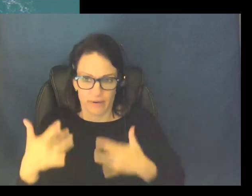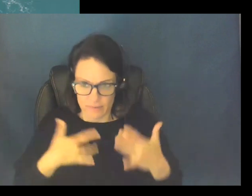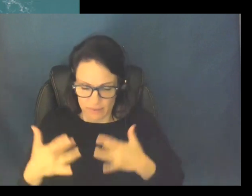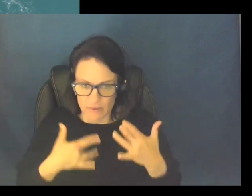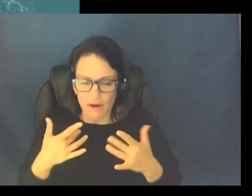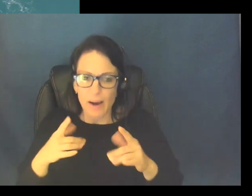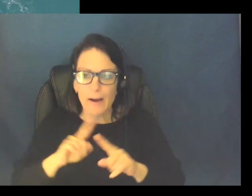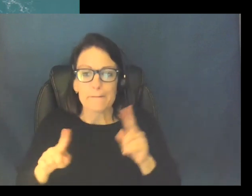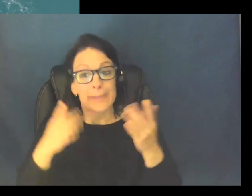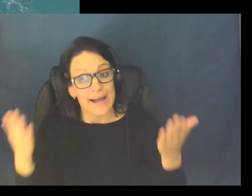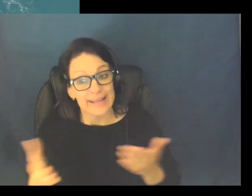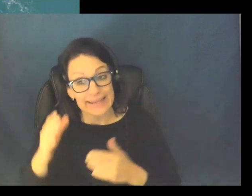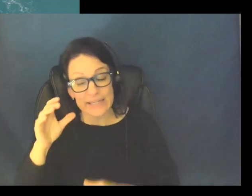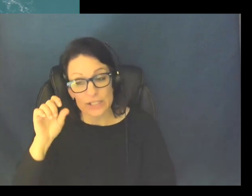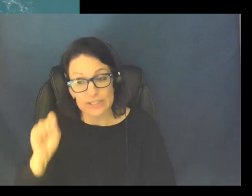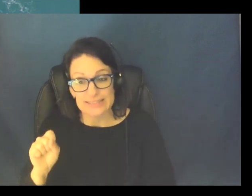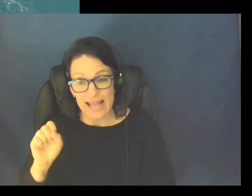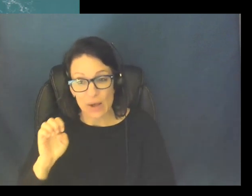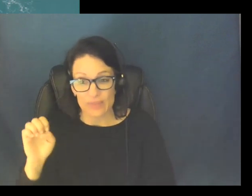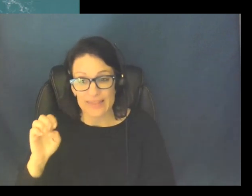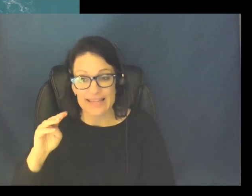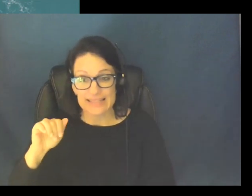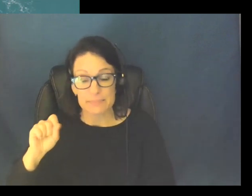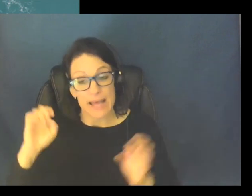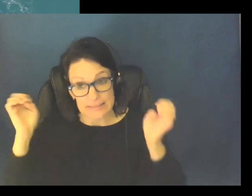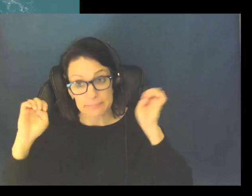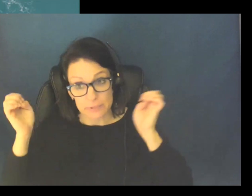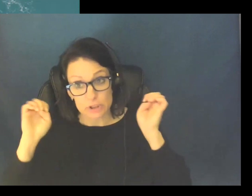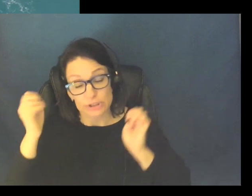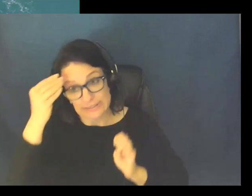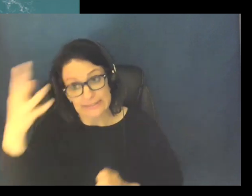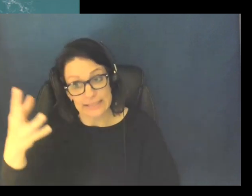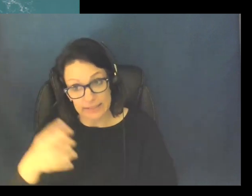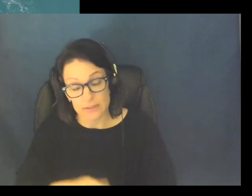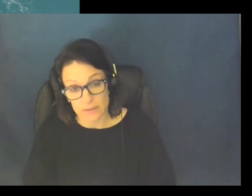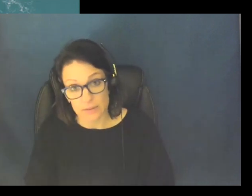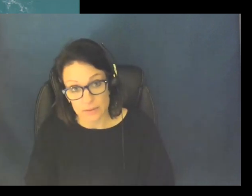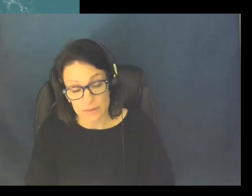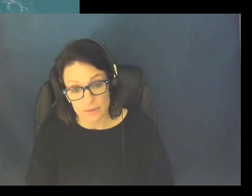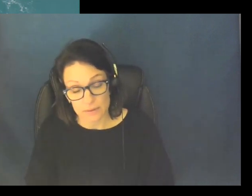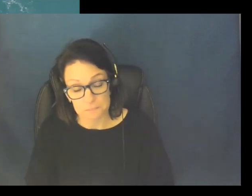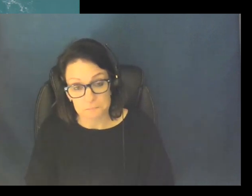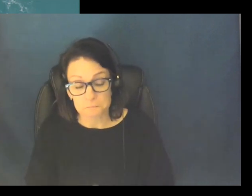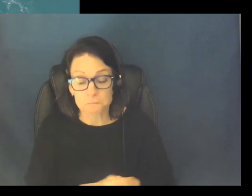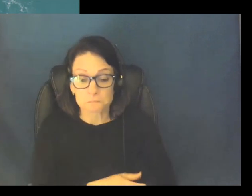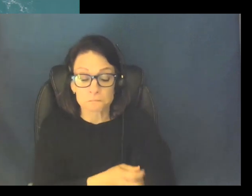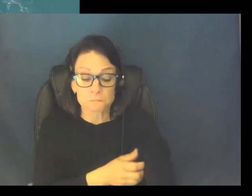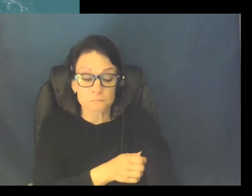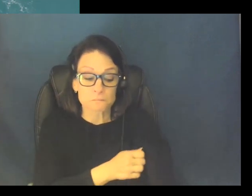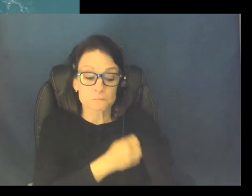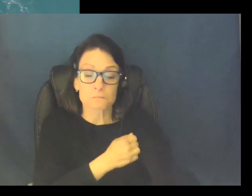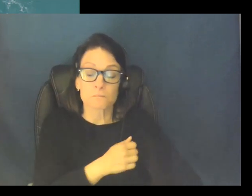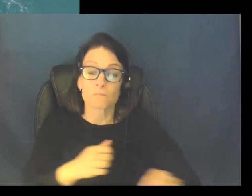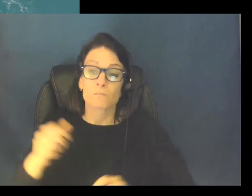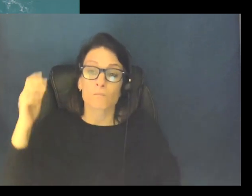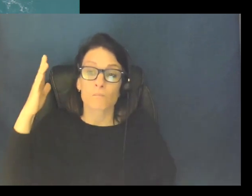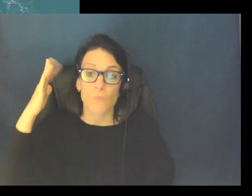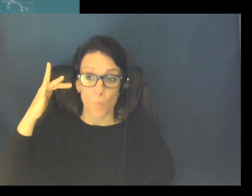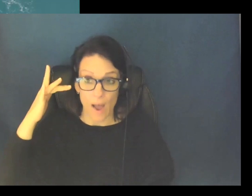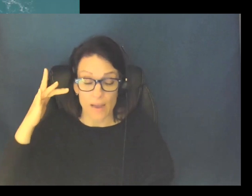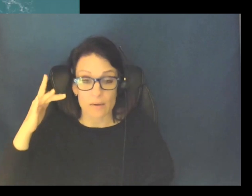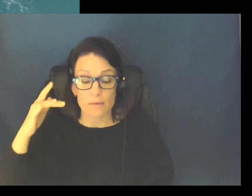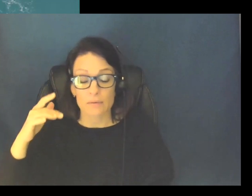And I think addressing the issues of innovative species requires a comprehensive and coordinated approach. And I would propose that the Commonwealth should establish and enforce requirements for the removal and management of invasive species, uhm, this could include identification and monitoring, just implementing programs to identify and monitor the presence of them. Regulation and enforcement creating regulations that mandate the removal of invasive species from public and private land